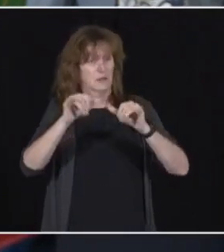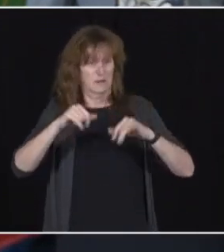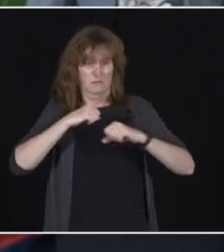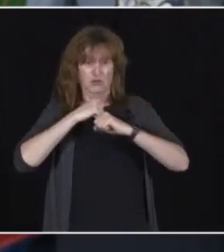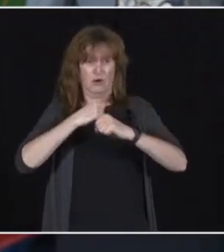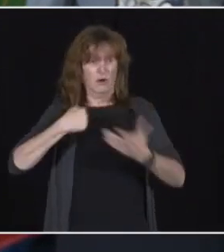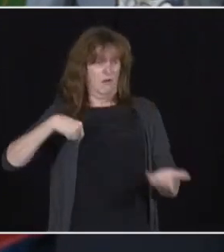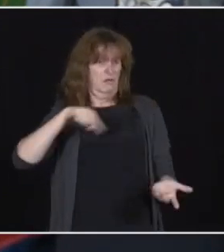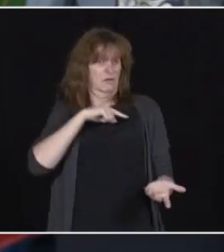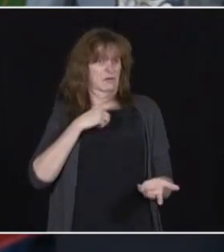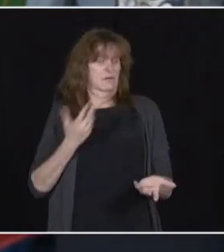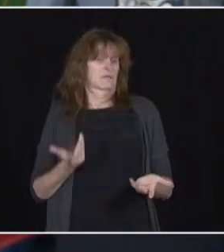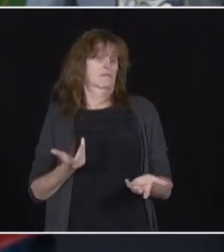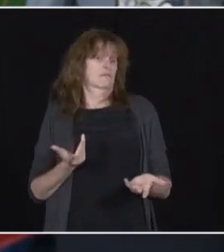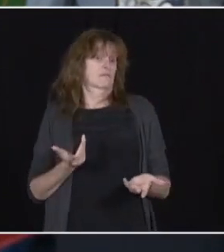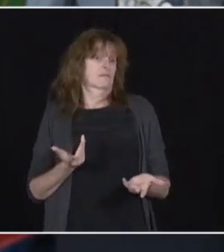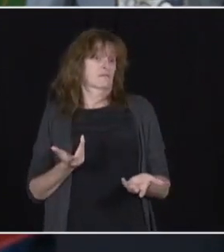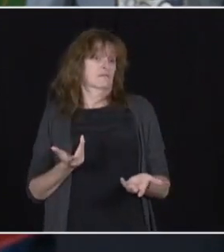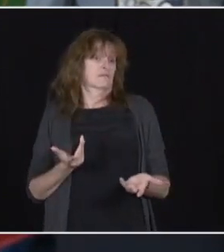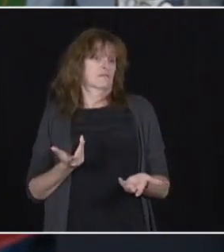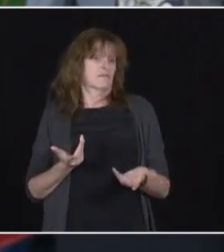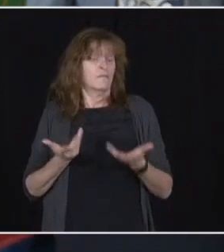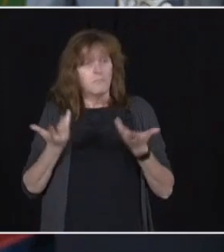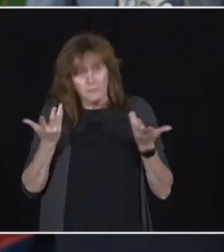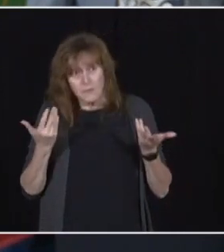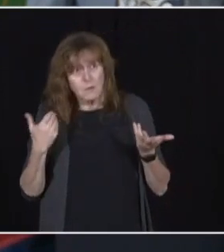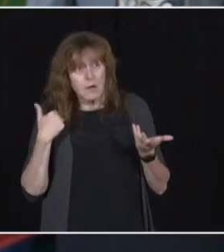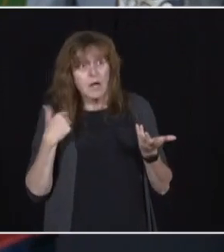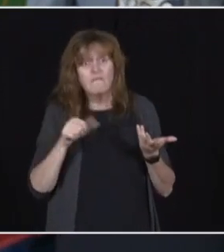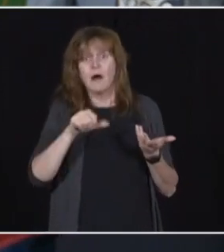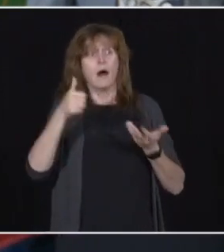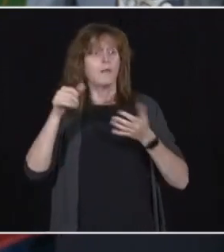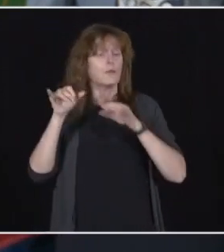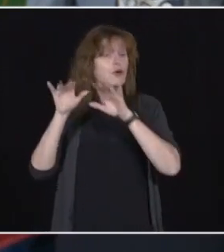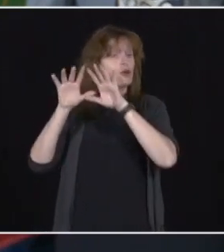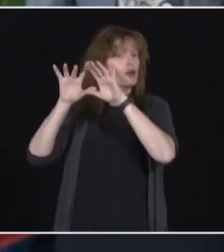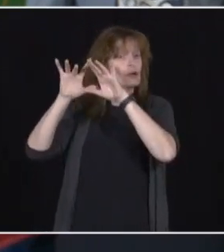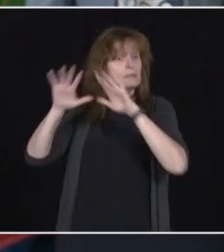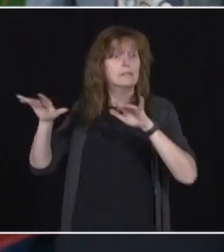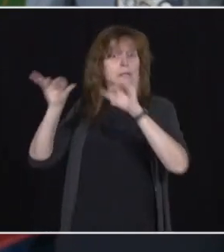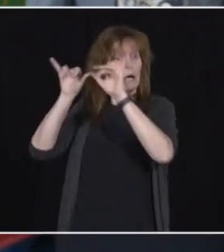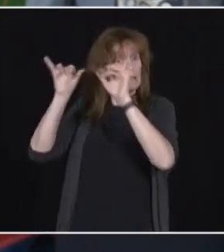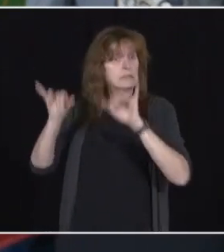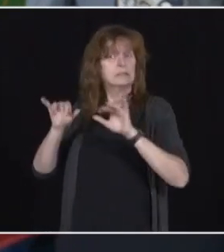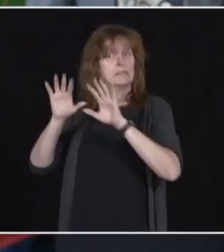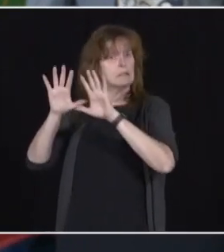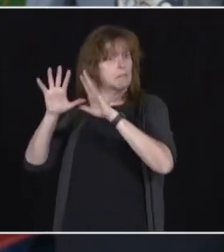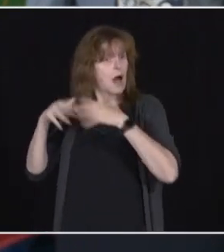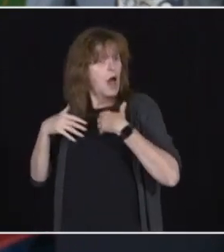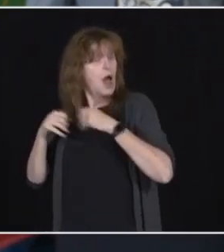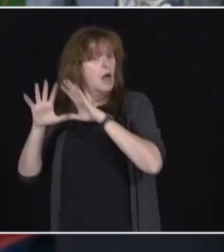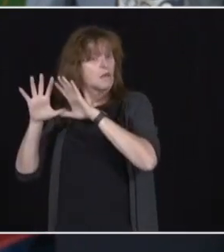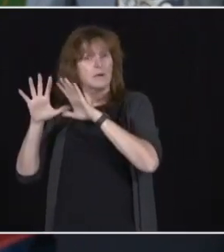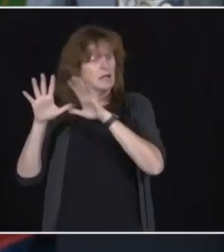So let's all stick together and keep moving forward, because it is going to protect us. We have the other systems just going like a well